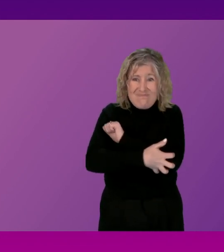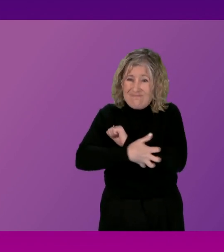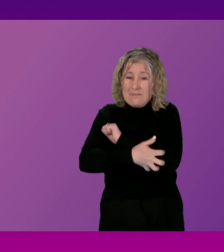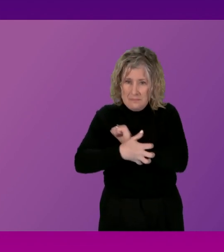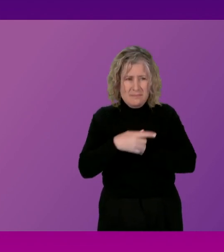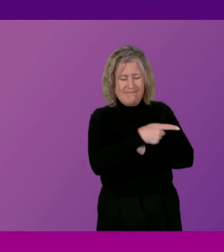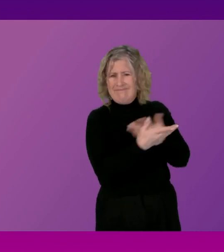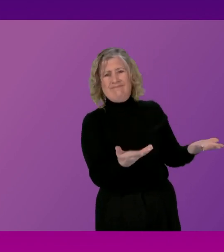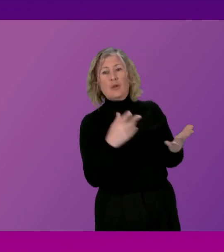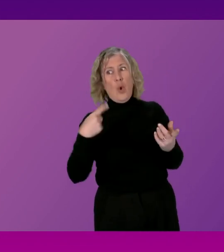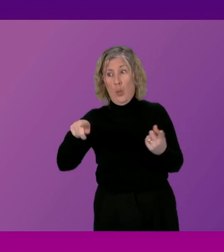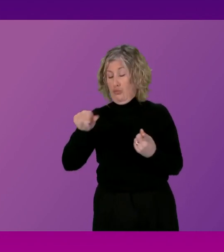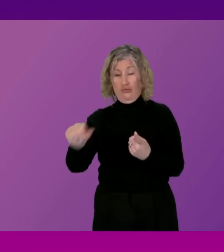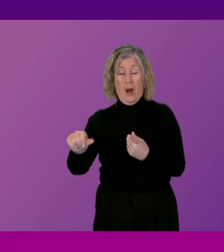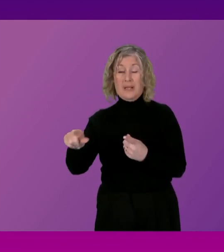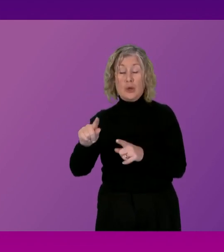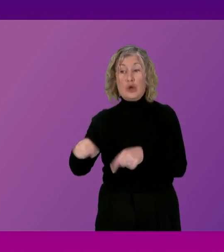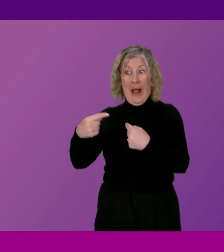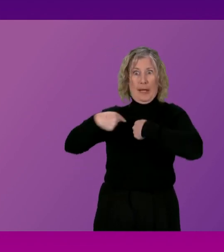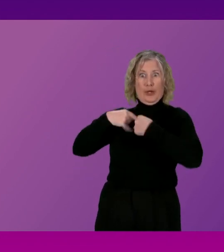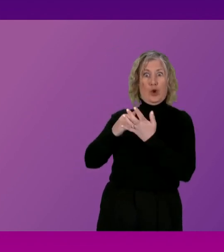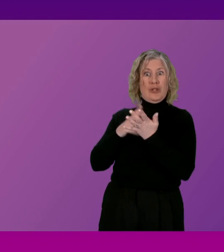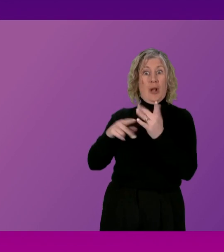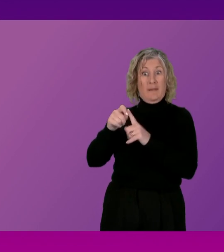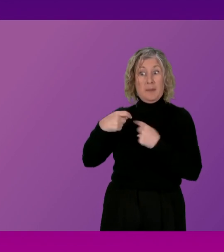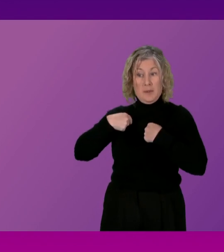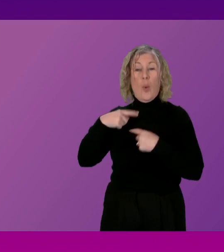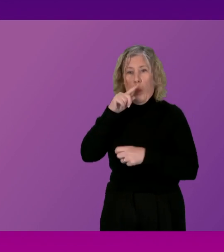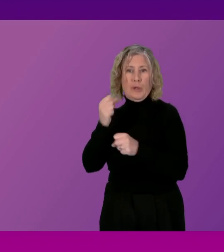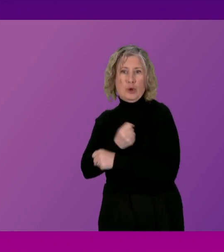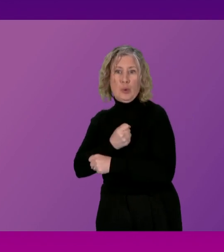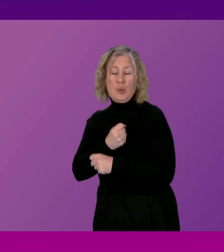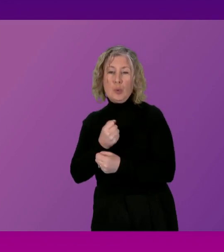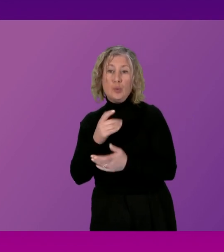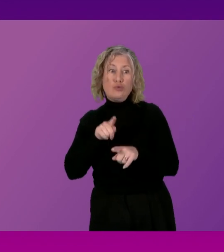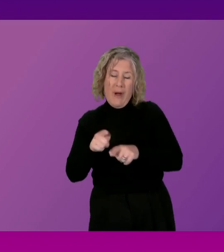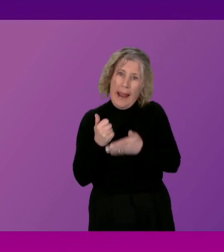Mark Ruskell is right to challenge the Scottish Government on what more we can do to assist them.